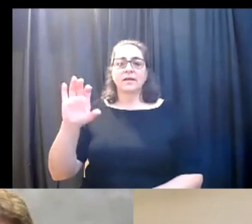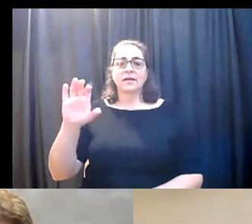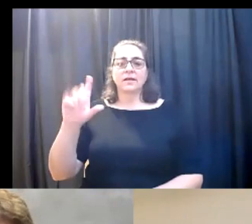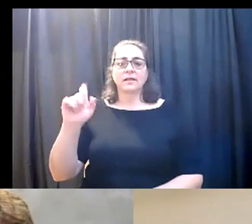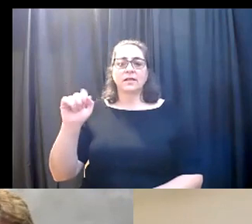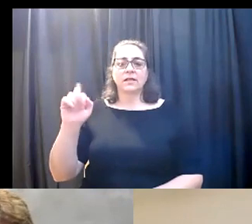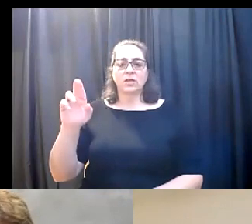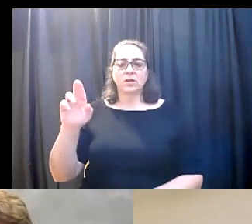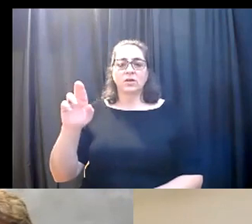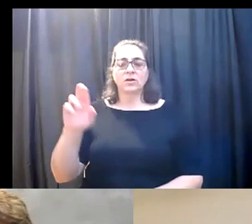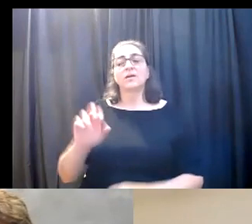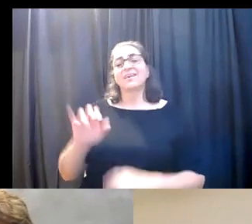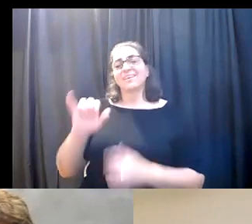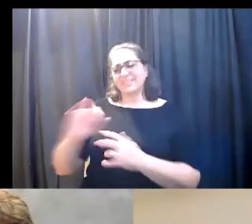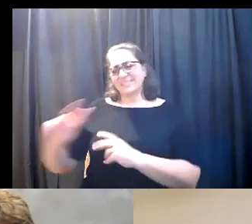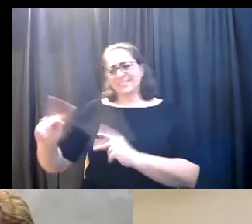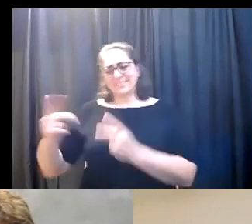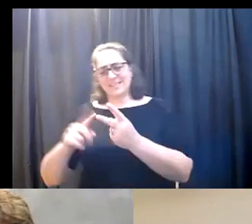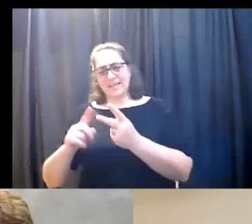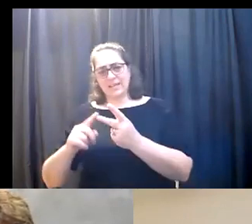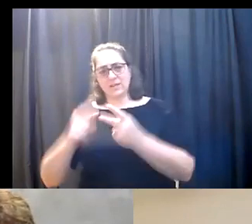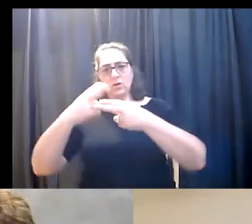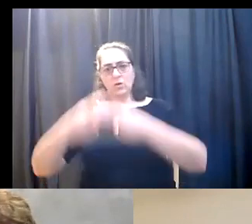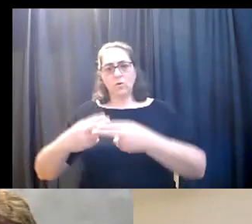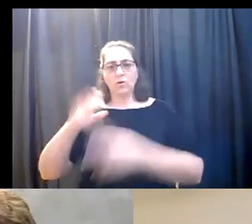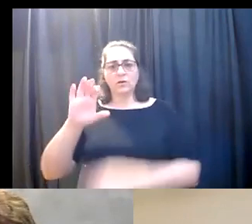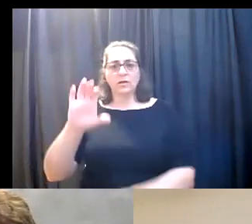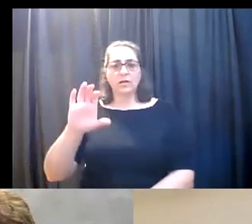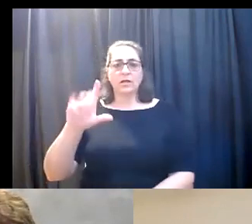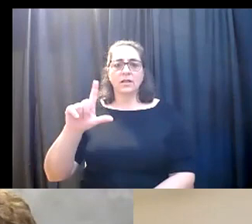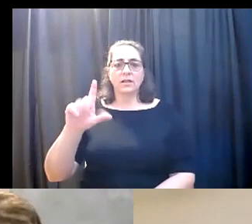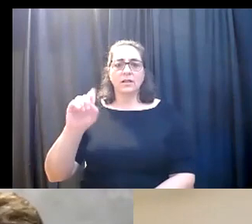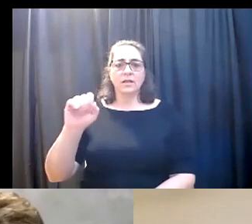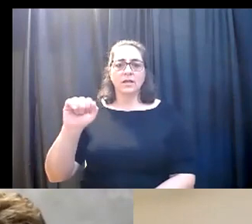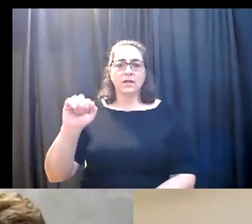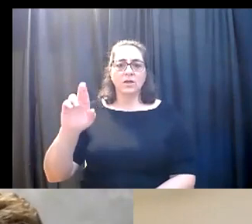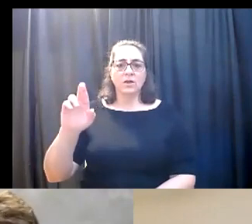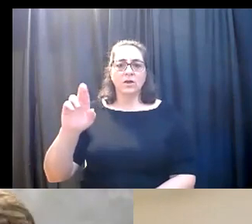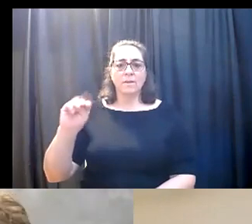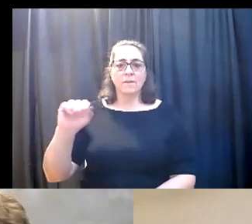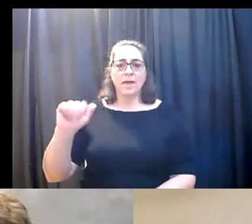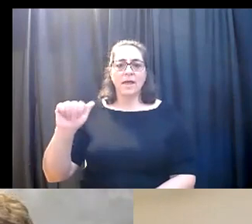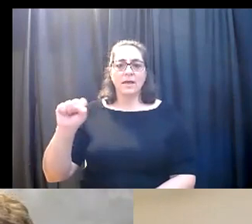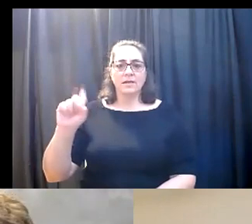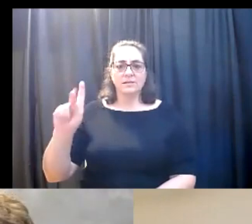using it. However, it's courteous to ask the practice if they Baptist to use their own device.